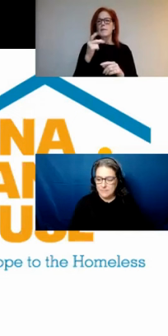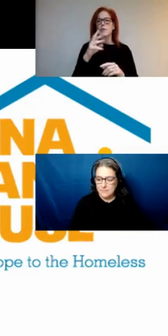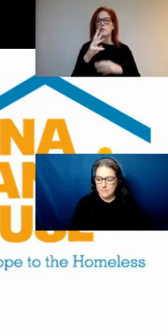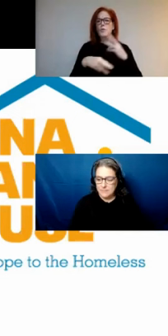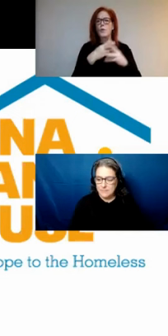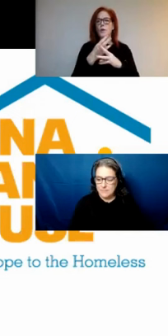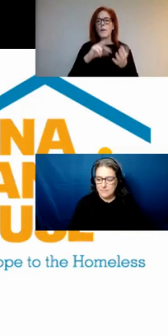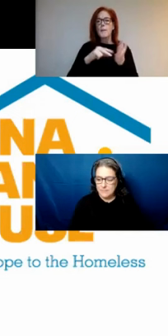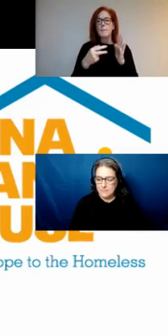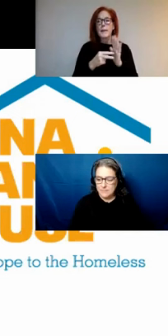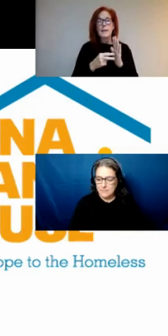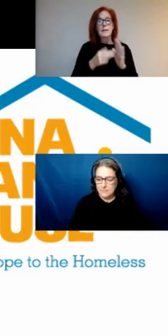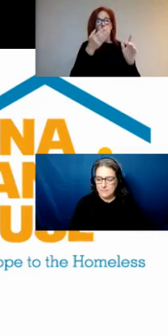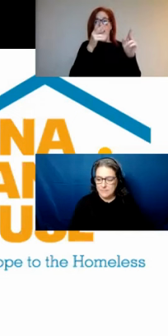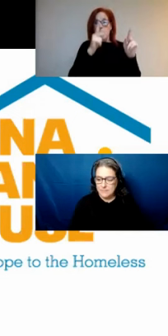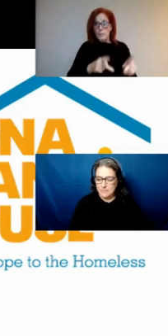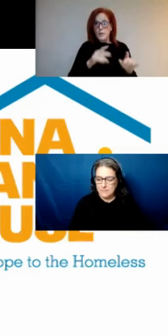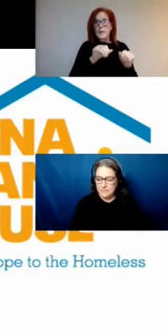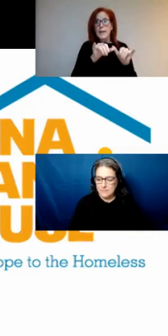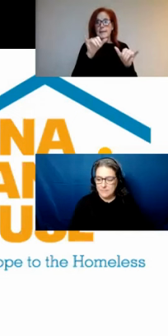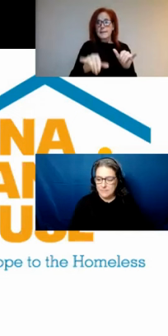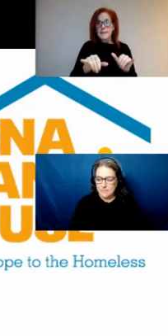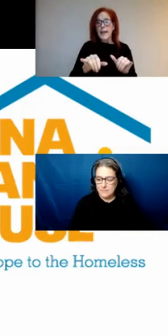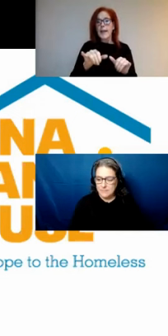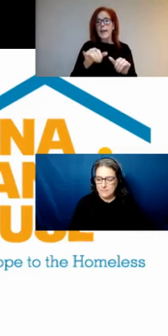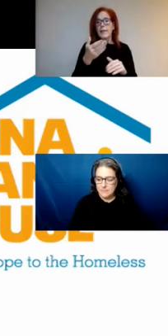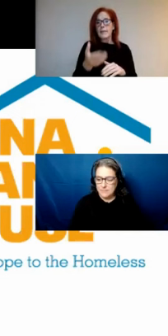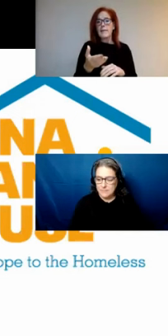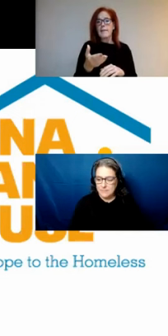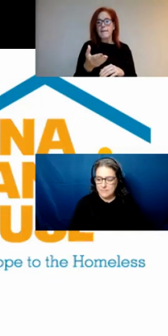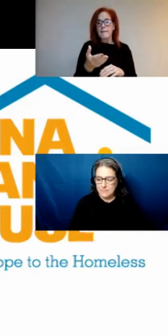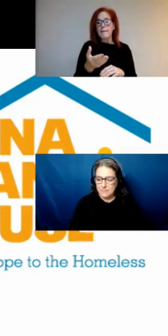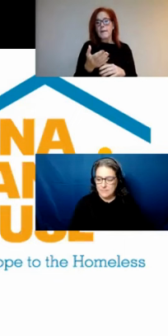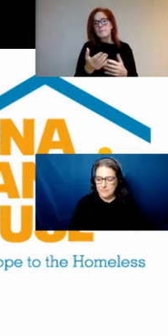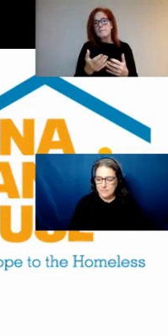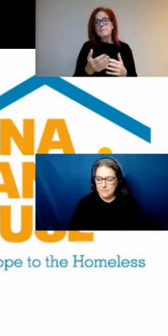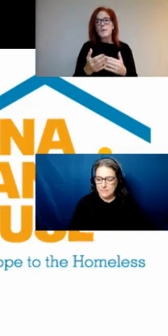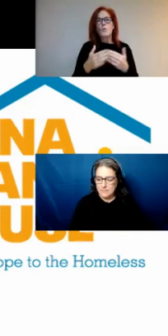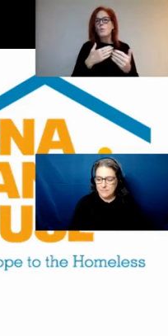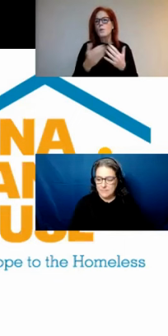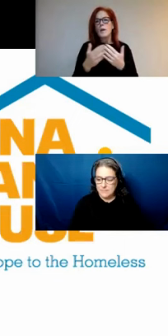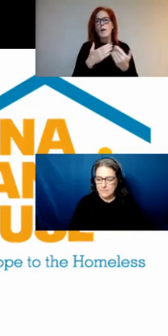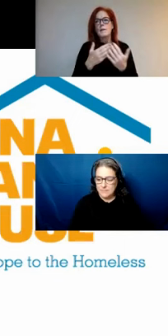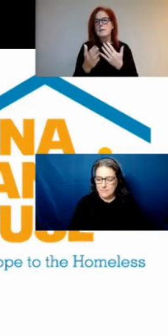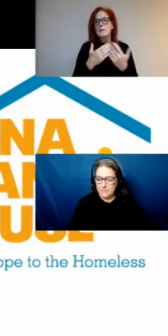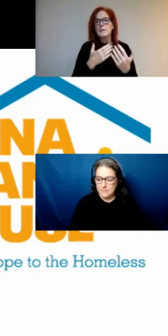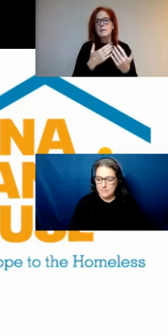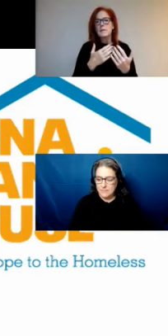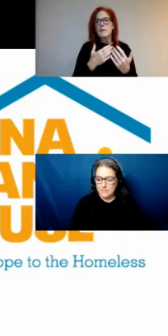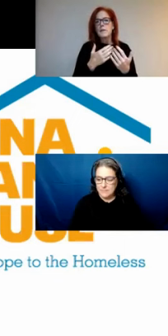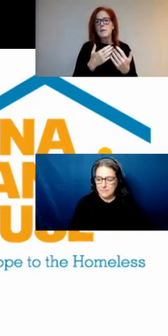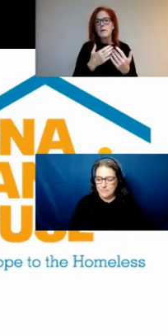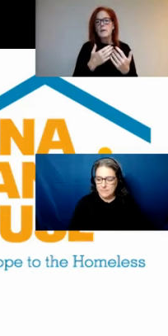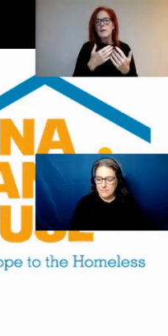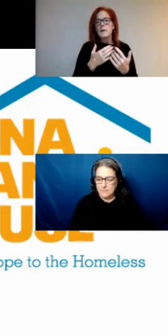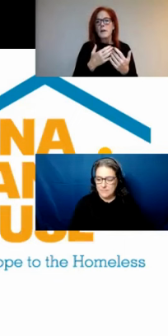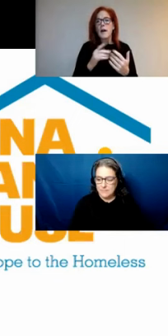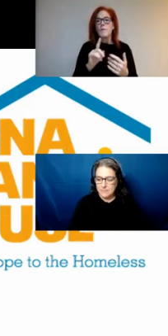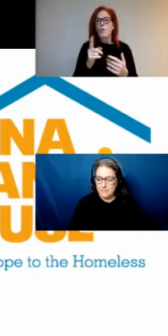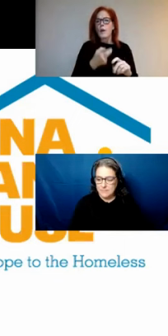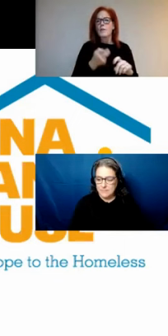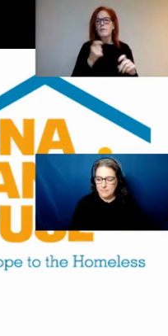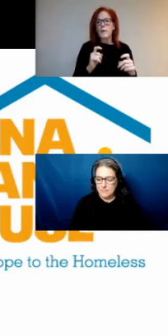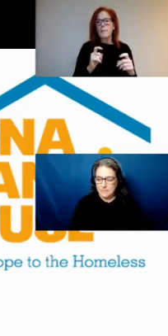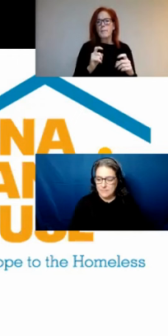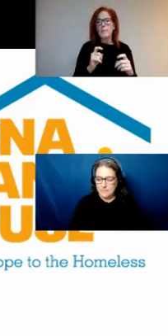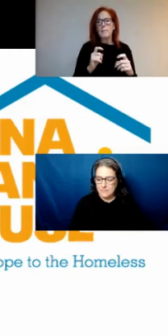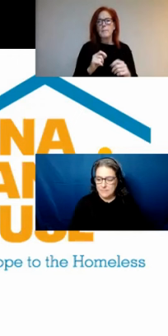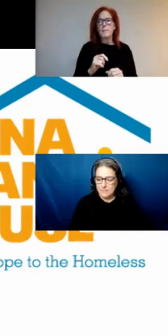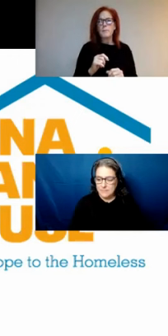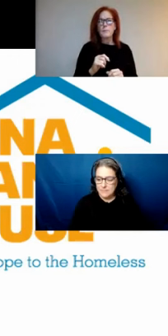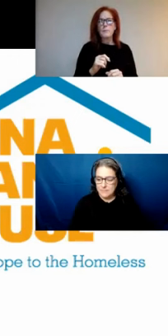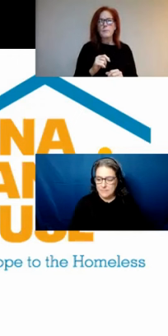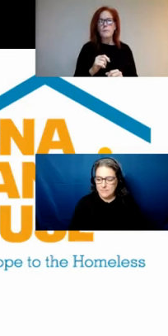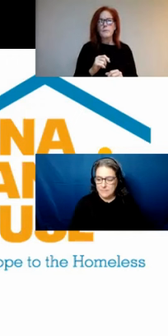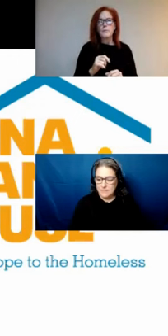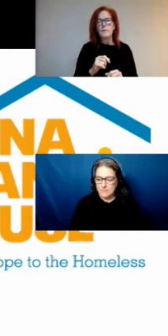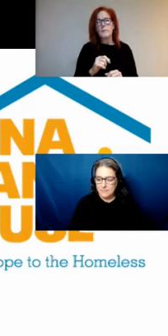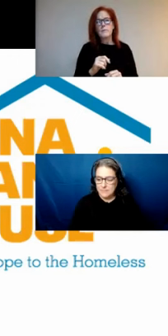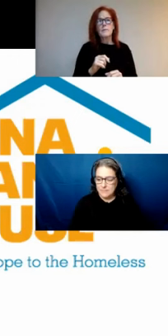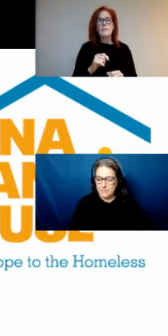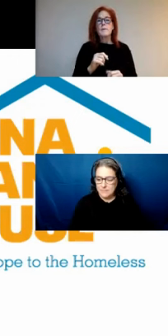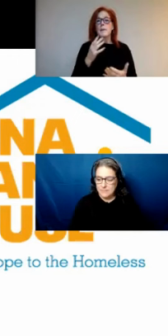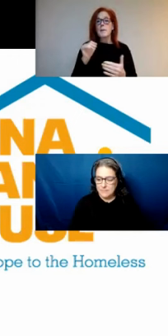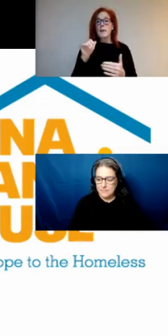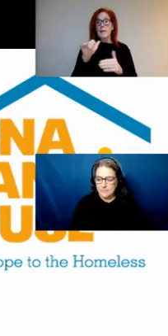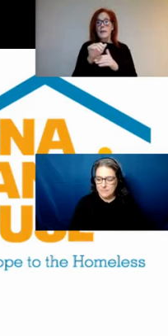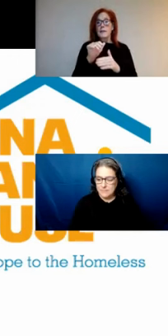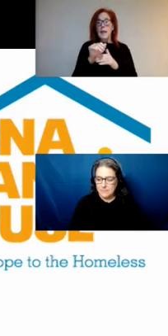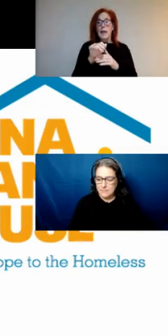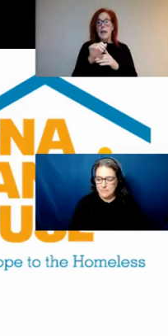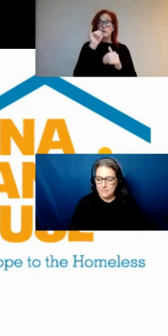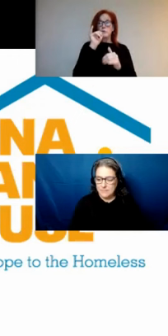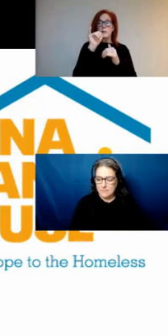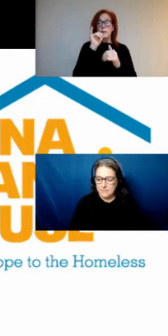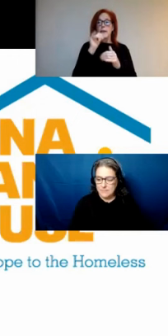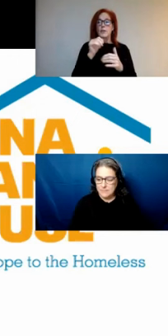Wyatt, could we go back to the beginning of the Siena Francis. Michele. I have seen that you have reentered and if you would like to try giving talking a go again, I will give you your time.